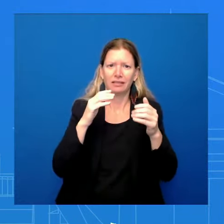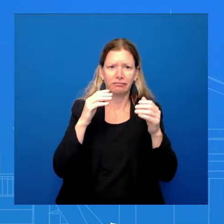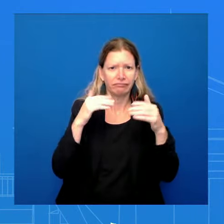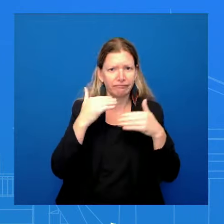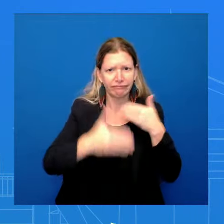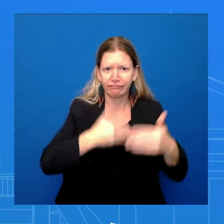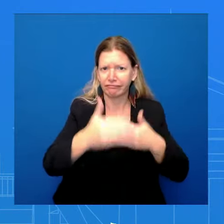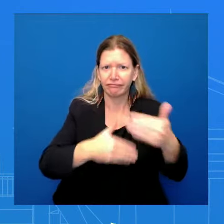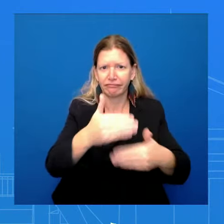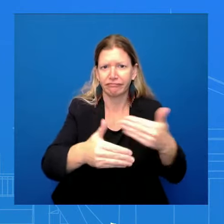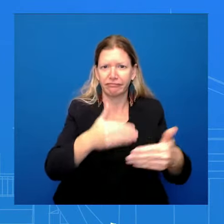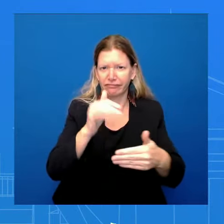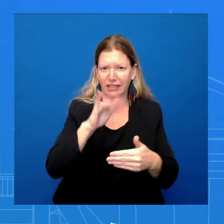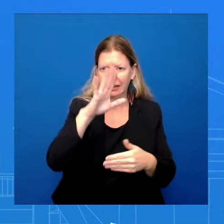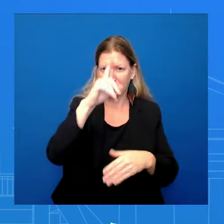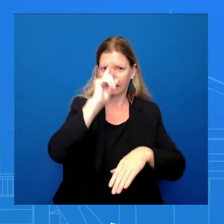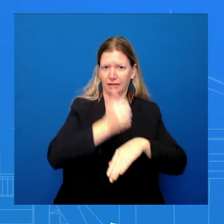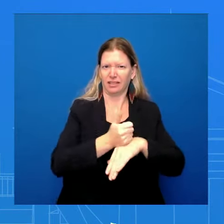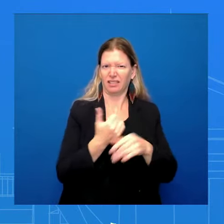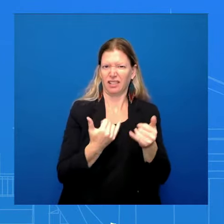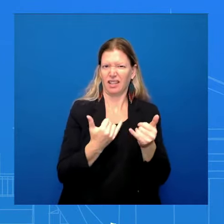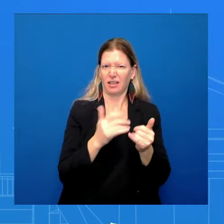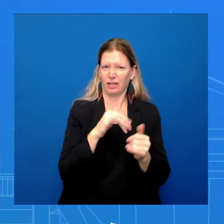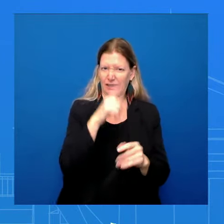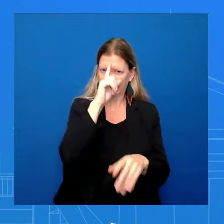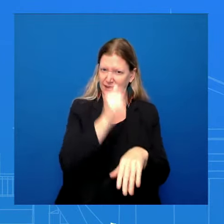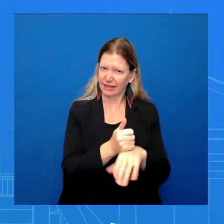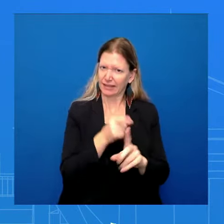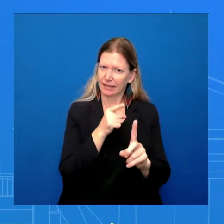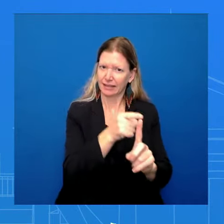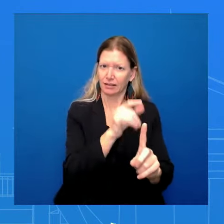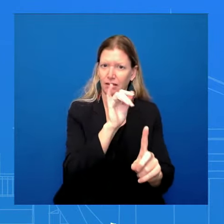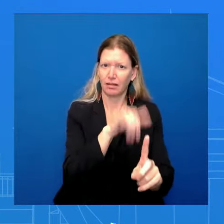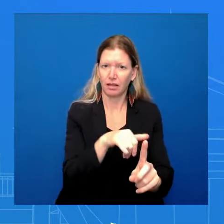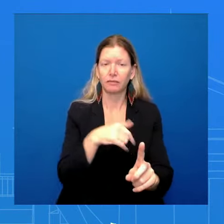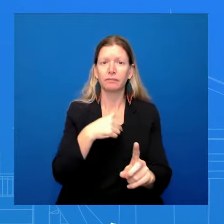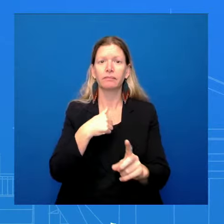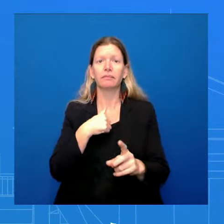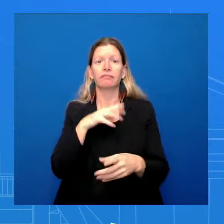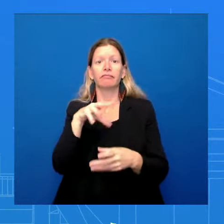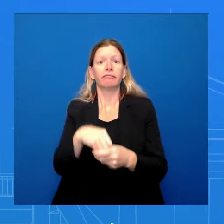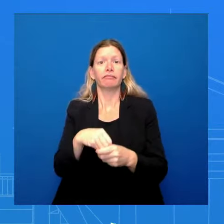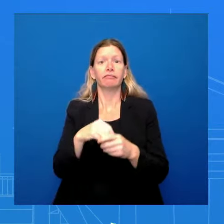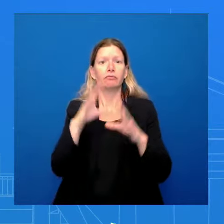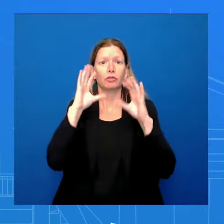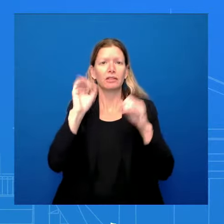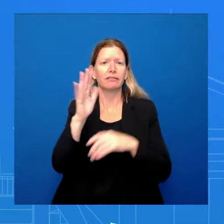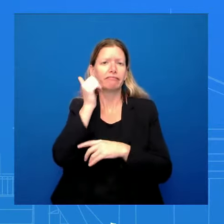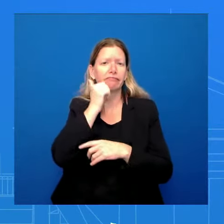in the President's Daily Briefing today. And he was dialed in on the key issues that we're confronting and will continue to be